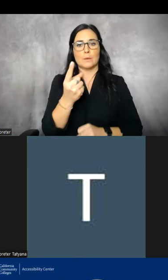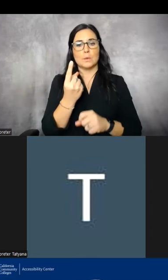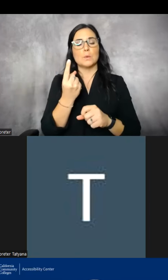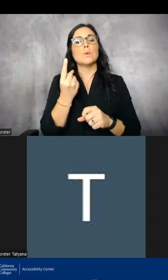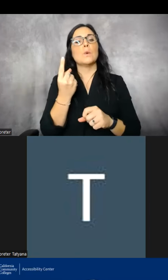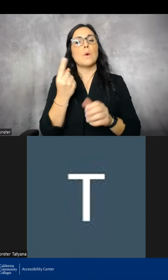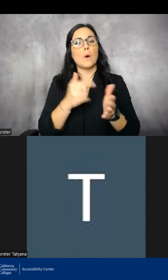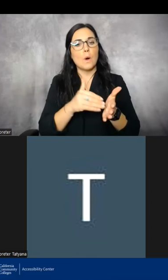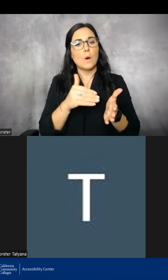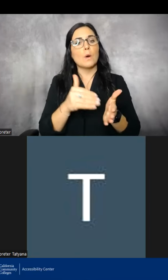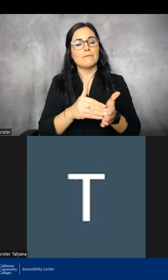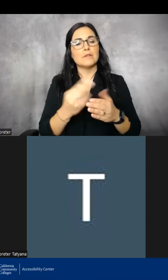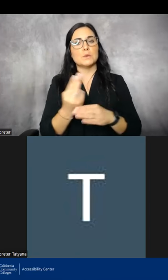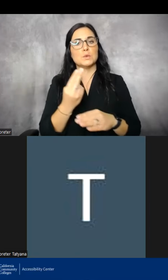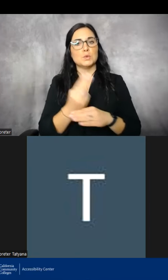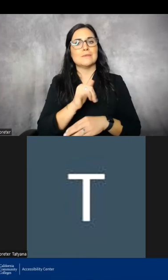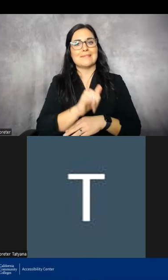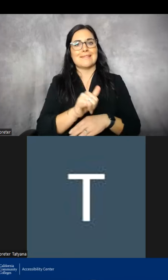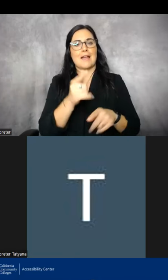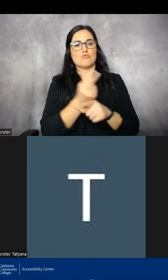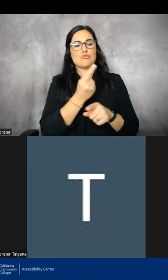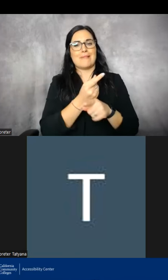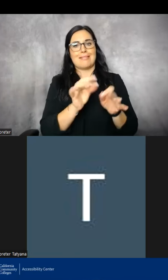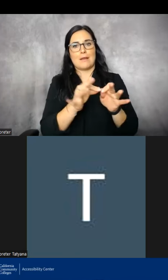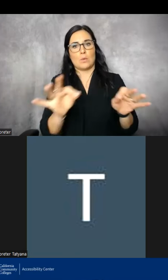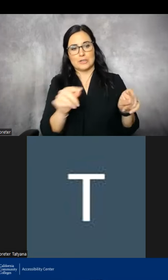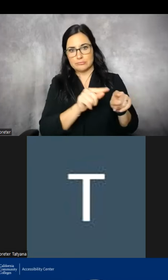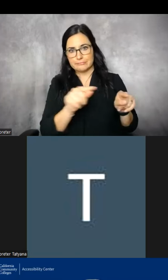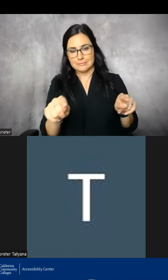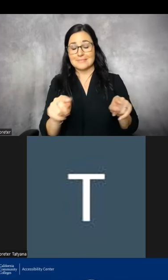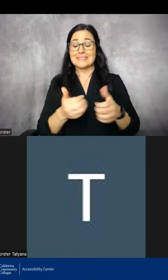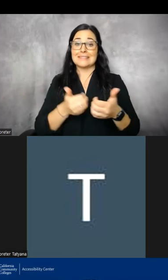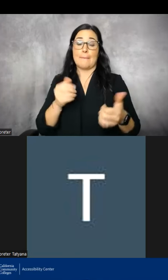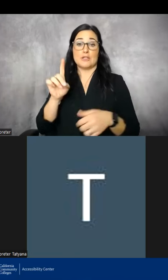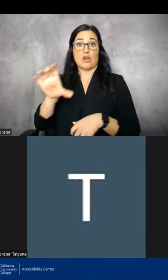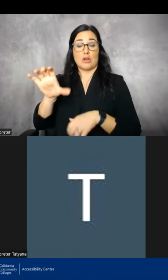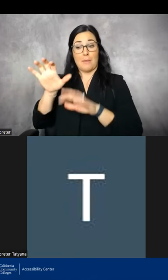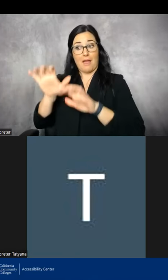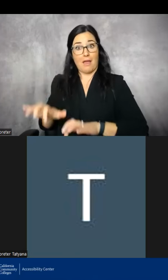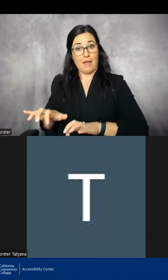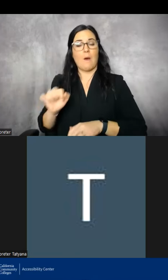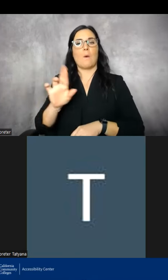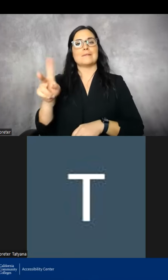that in plain language. It might be separate version of the document, it might be second page of the document.